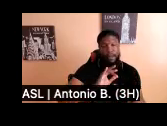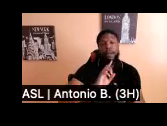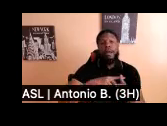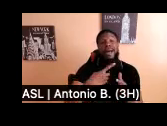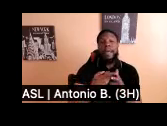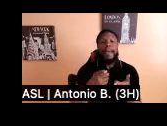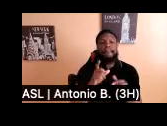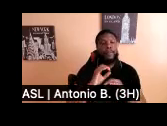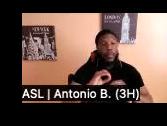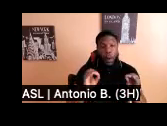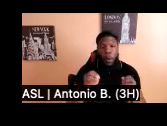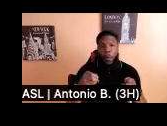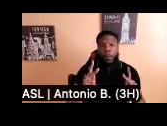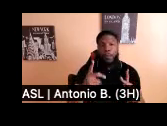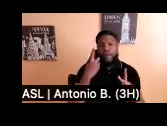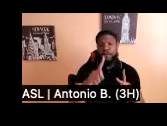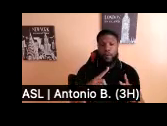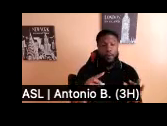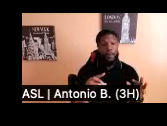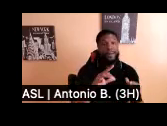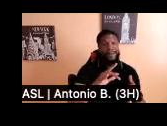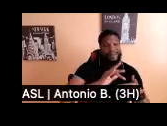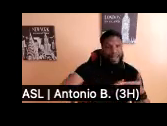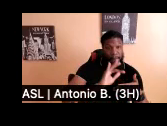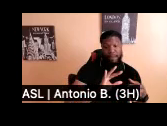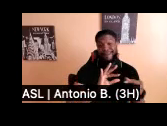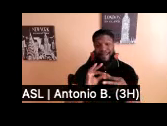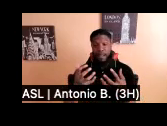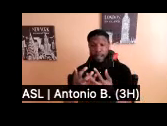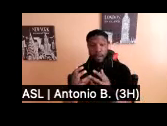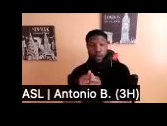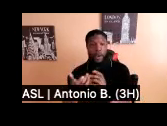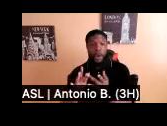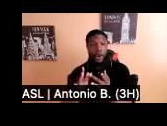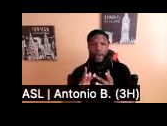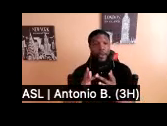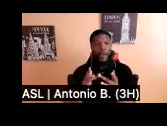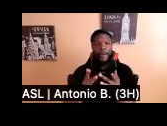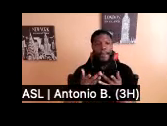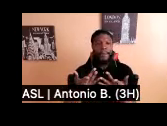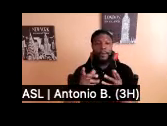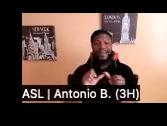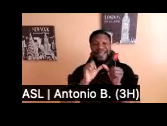opportunity to necessarily sync their tablets up to the internet on a continual basis, so they may